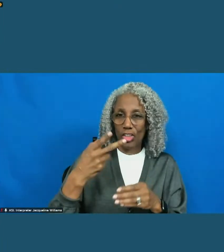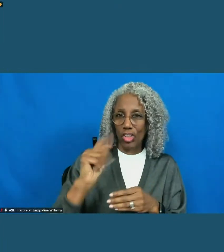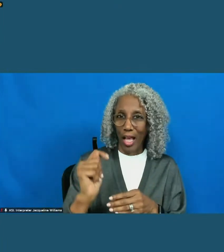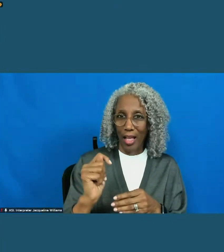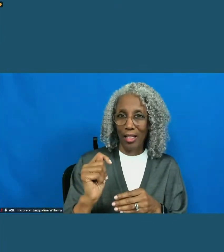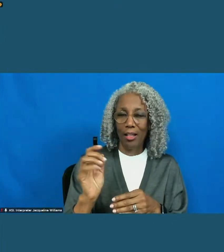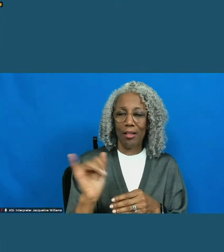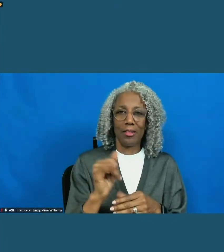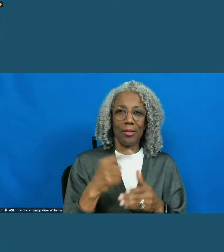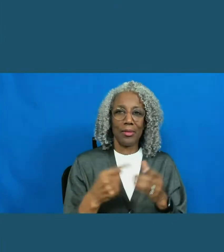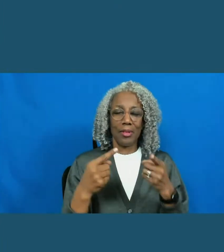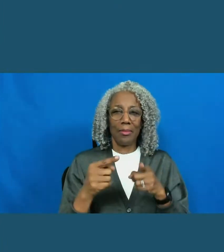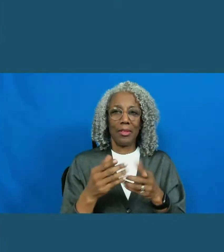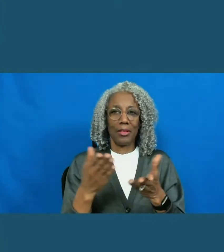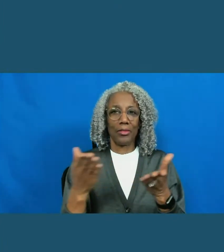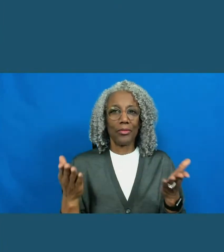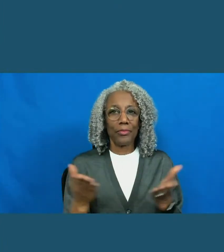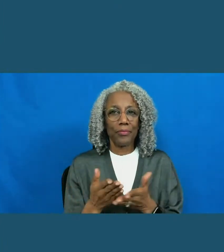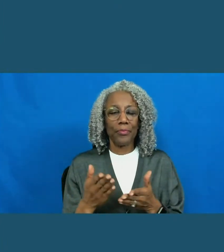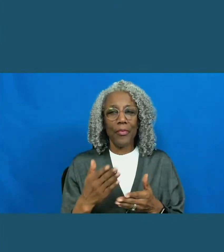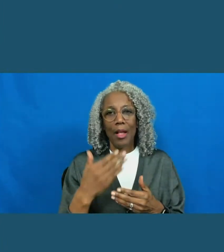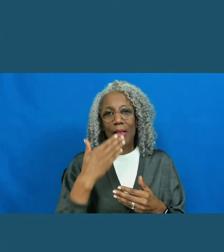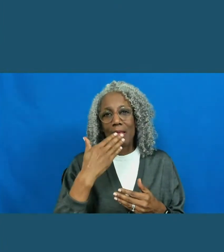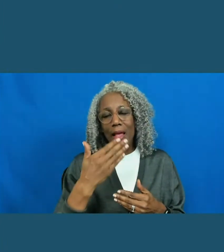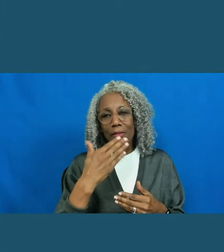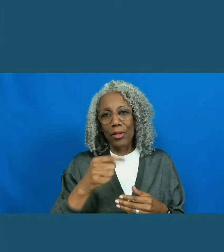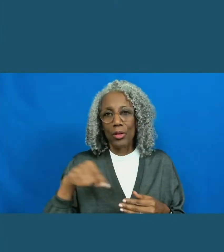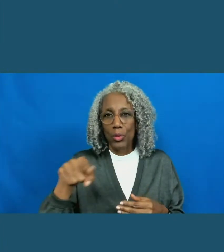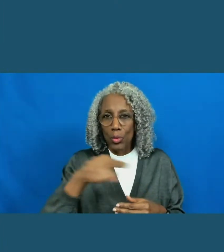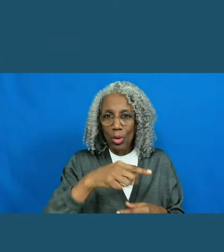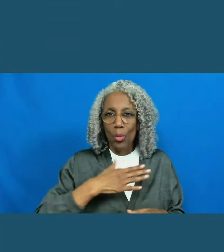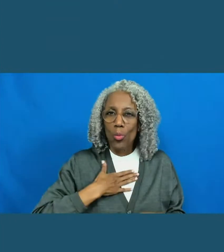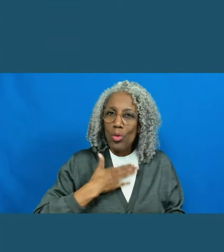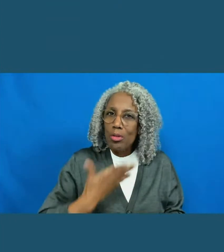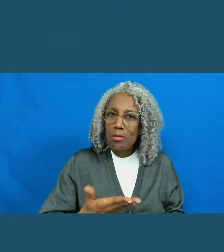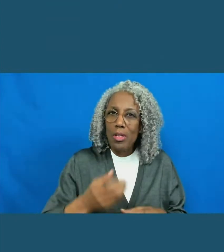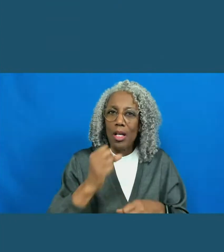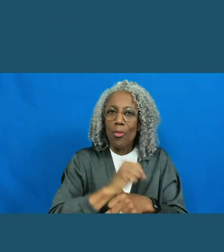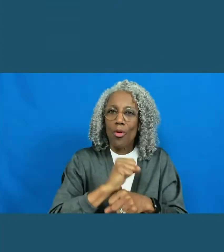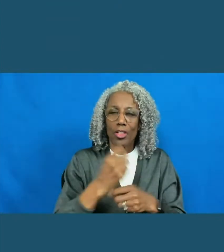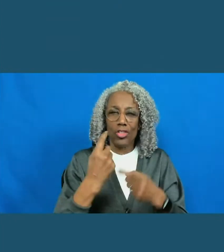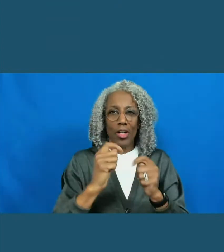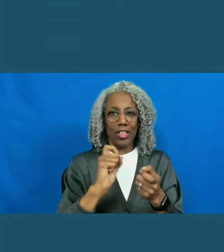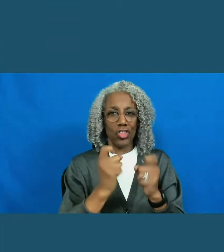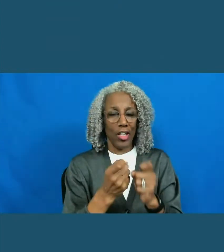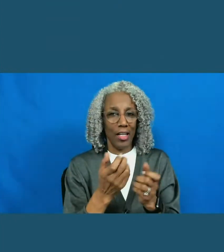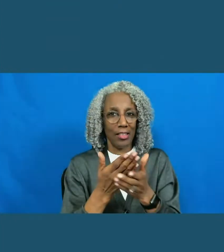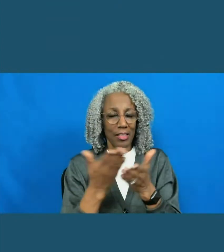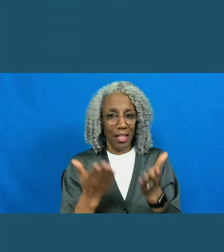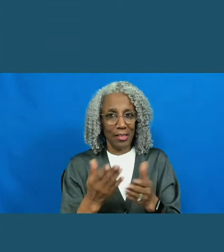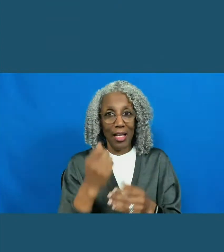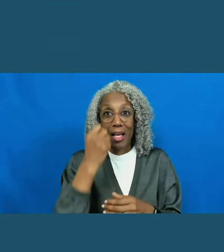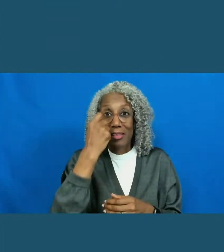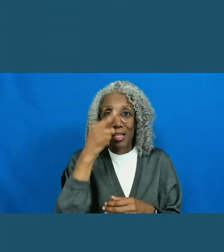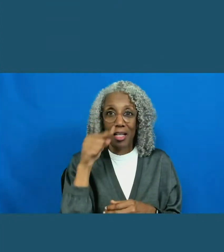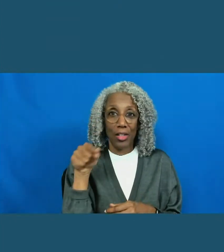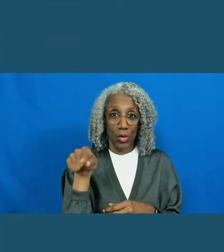problems that they encounter. I'm just trying to talk about What I see on the chat and when happening here, so we really